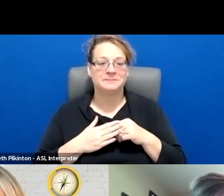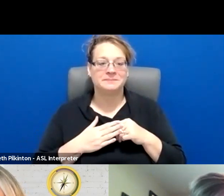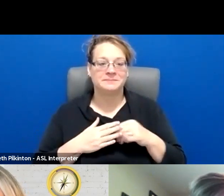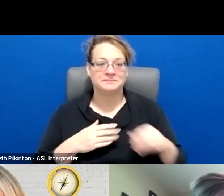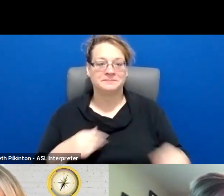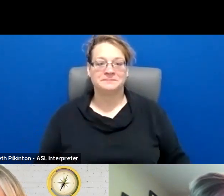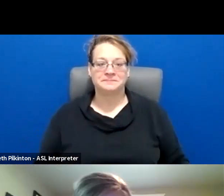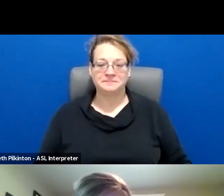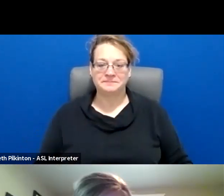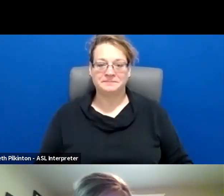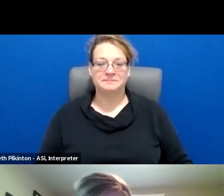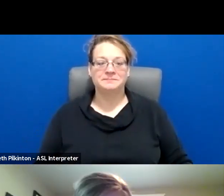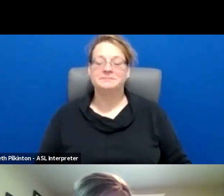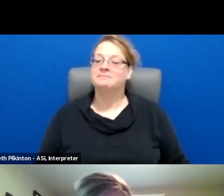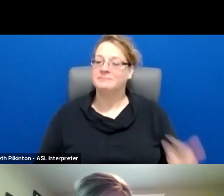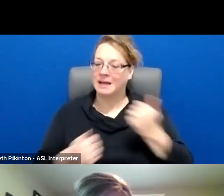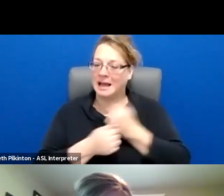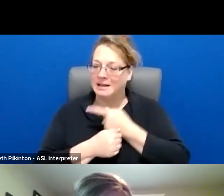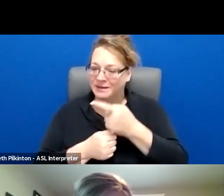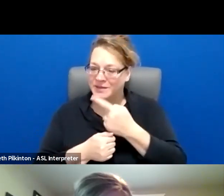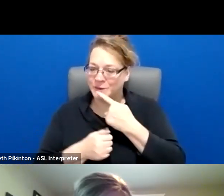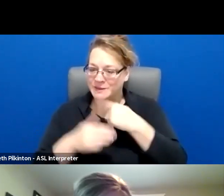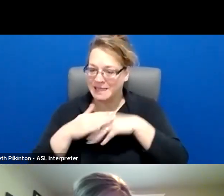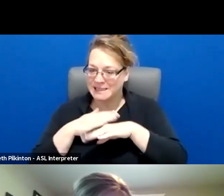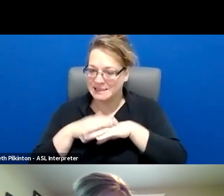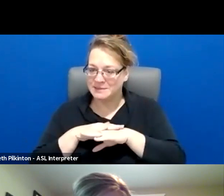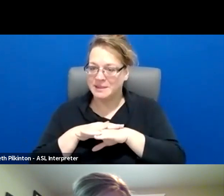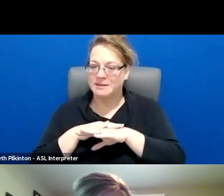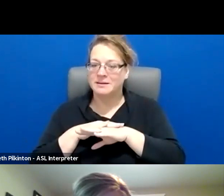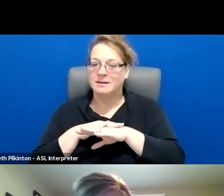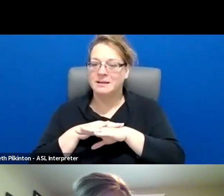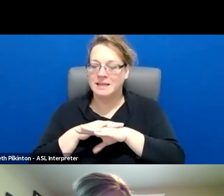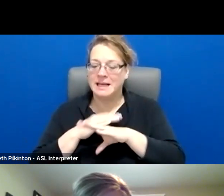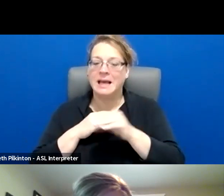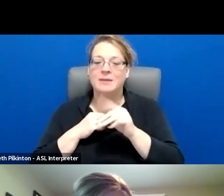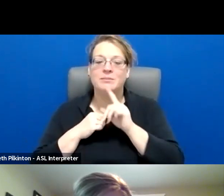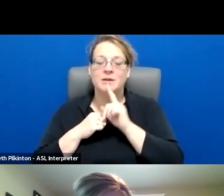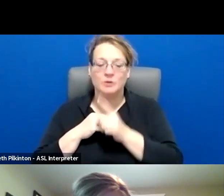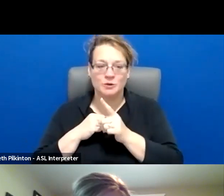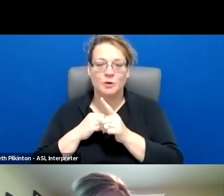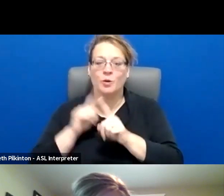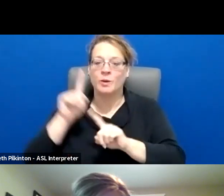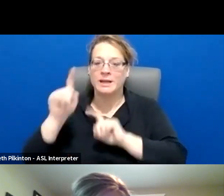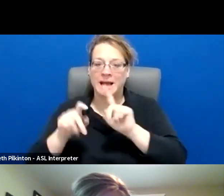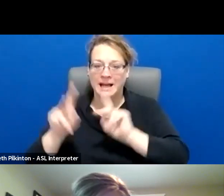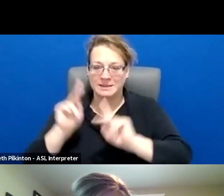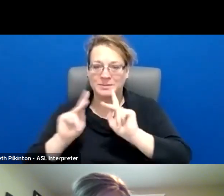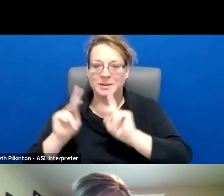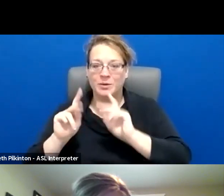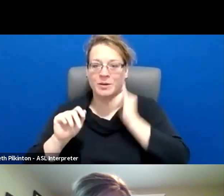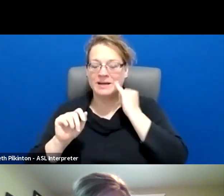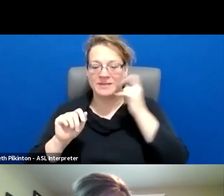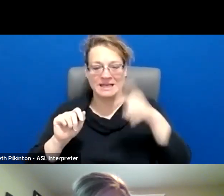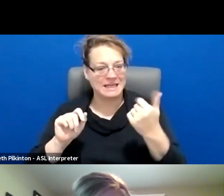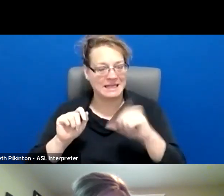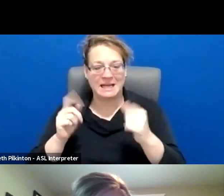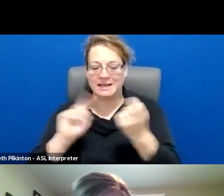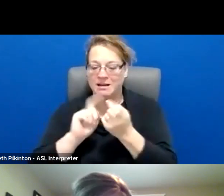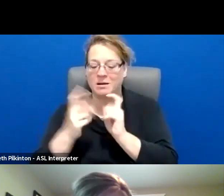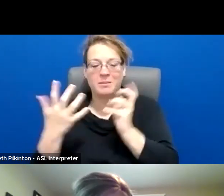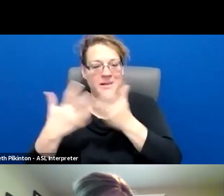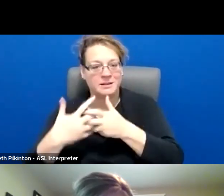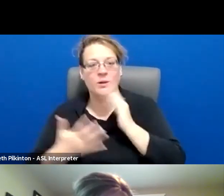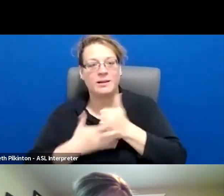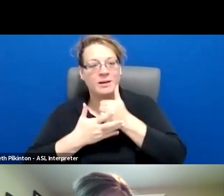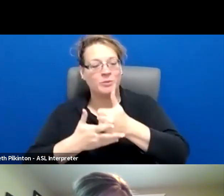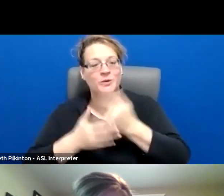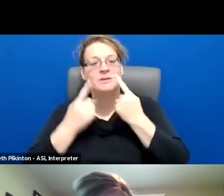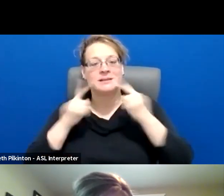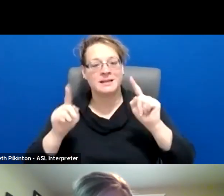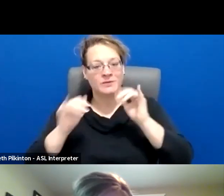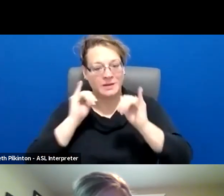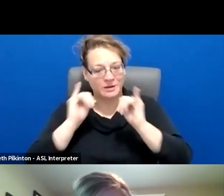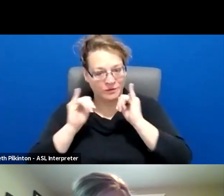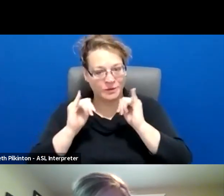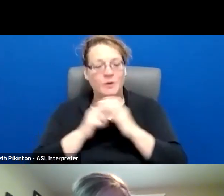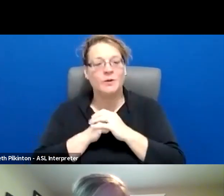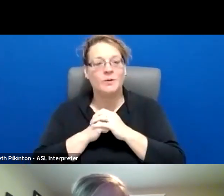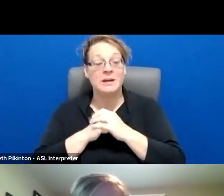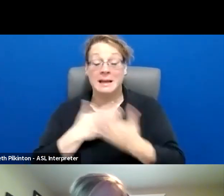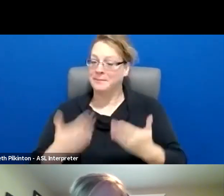Things like that, just a little forethought and consideration can always be appreciated from the candidates perspective.